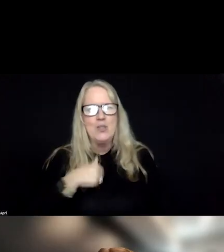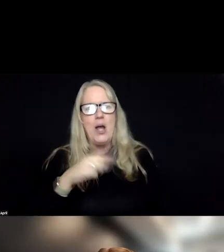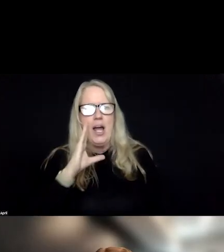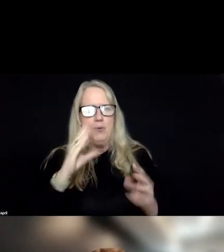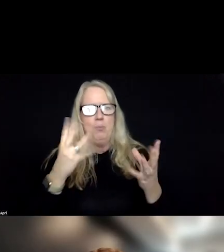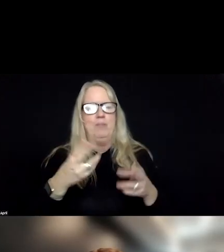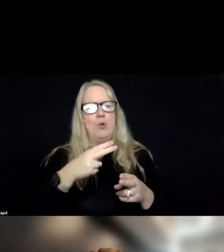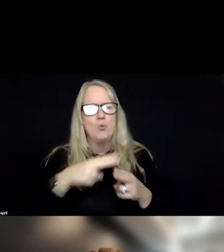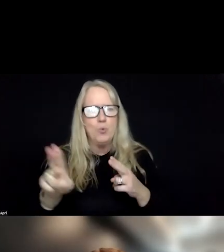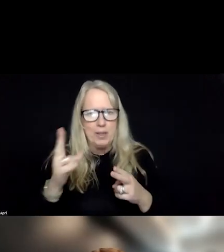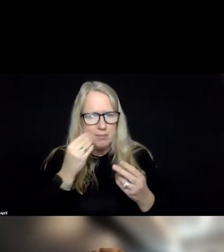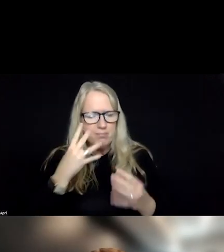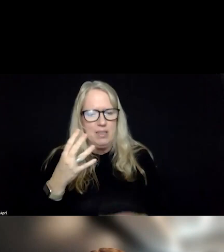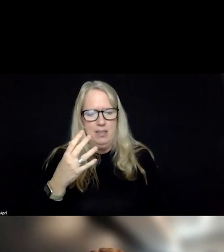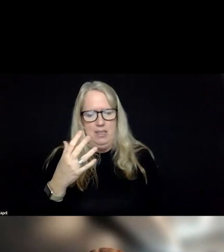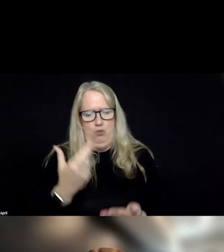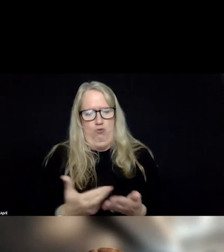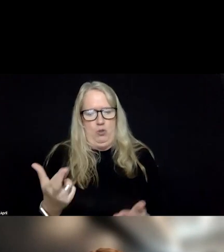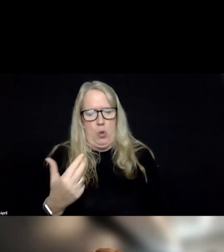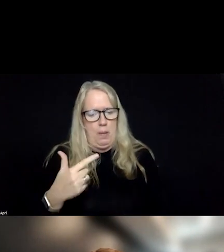UPDATE ABOUT A RESOURCE THAT WE HAVE PREVIOUSLY ANNOUNCED